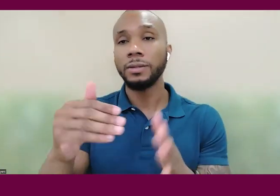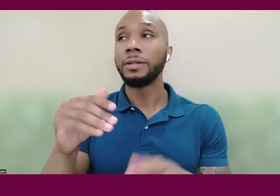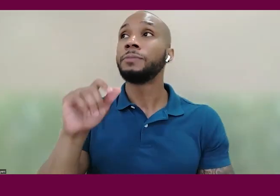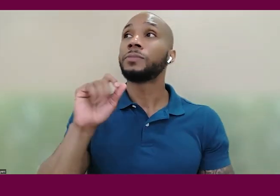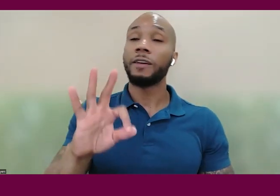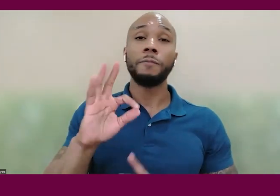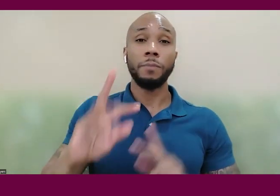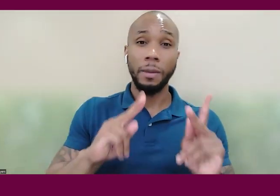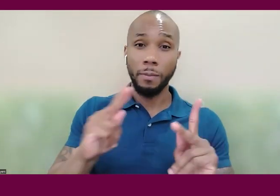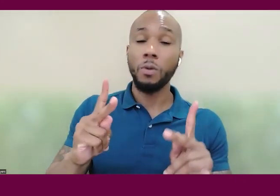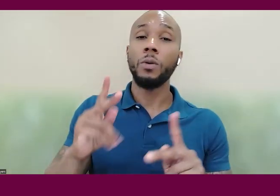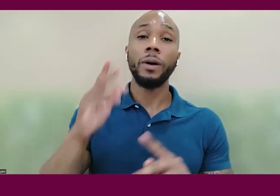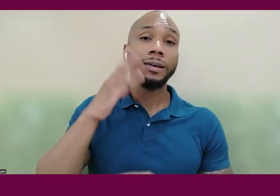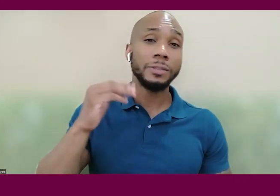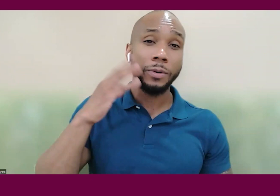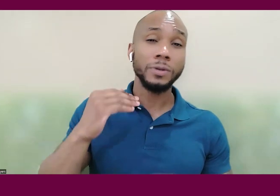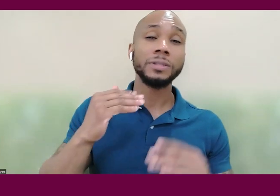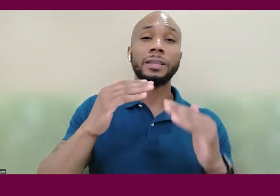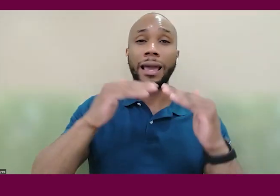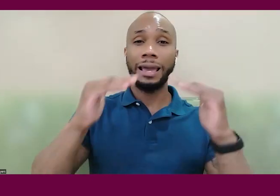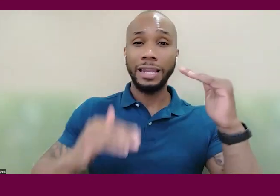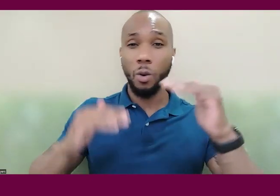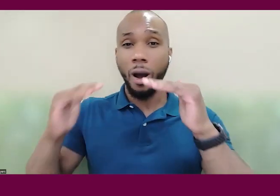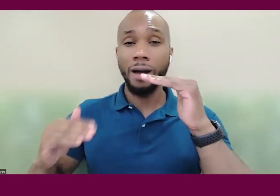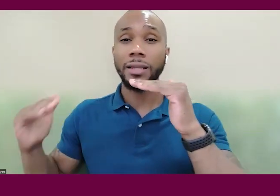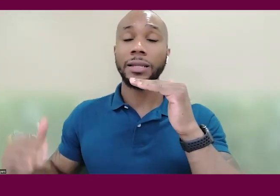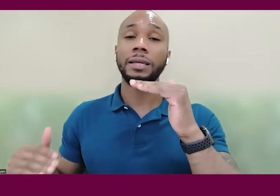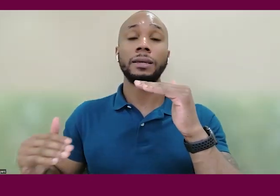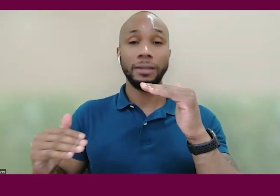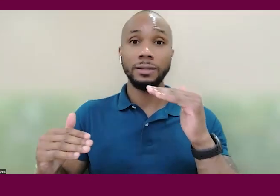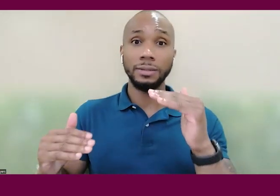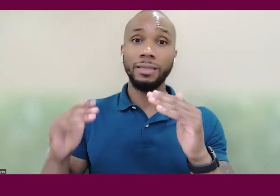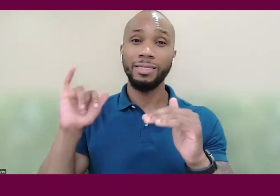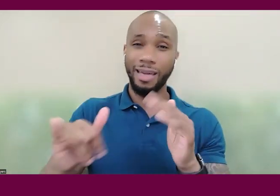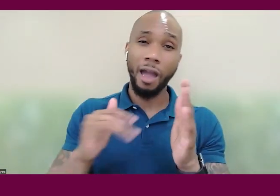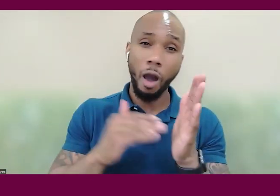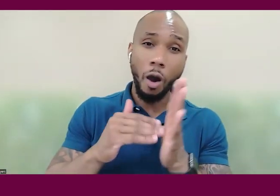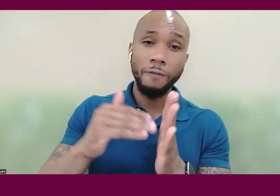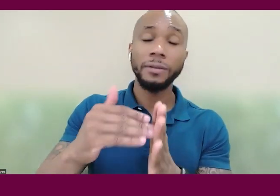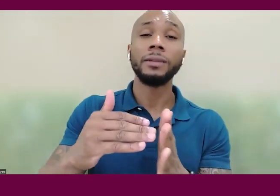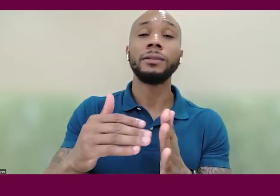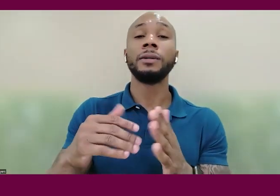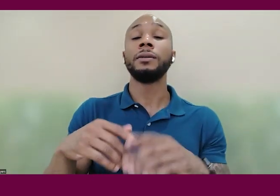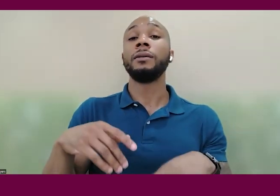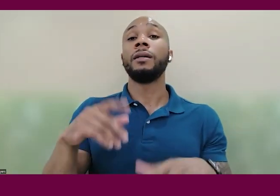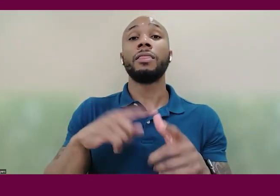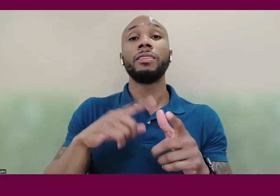If there are people experiencing inequalities to that large of a degree, then those are